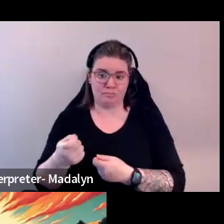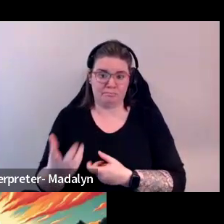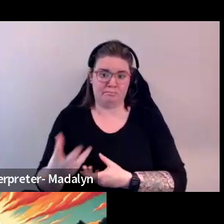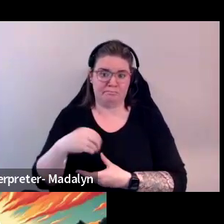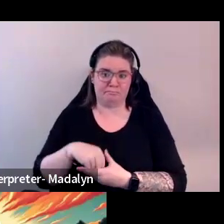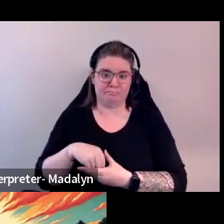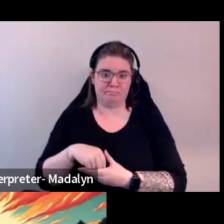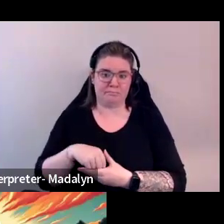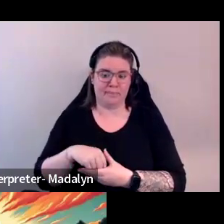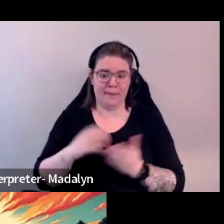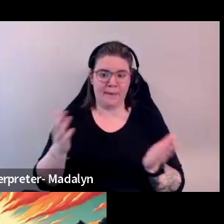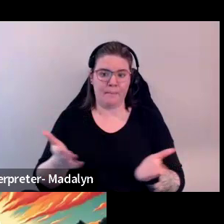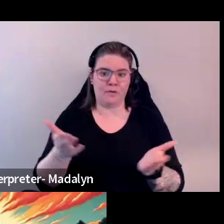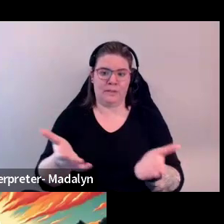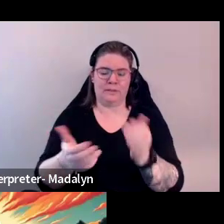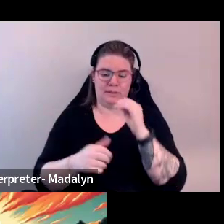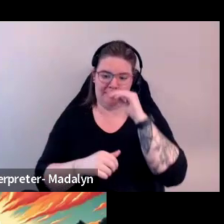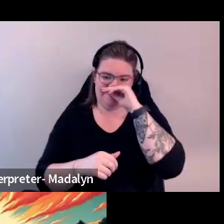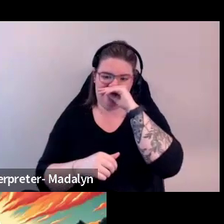Brooke Wilson (she/her): with us as well? And how do we?